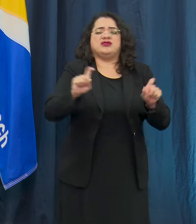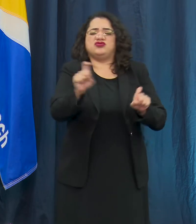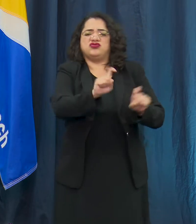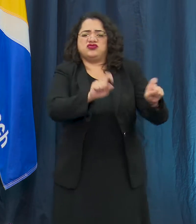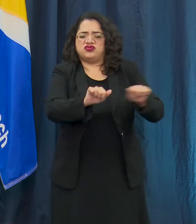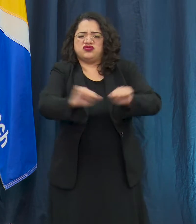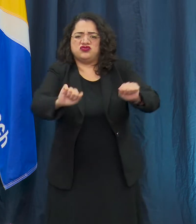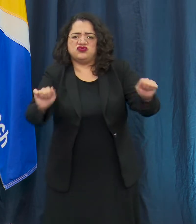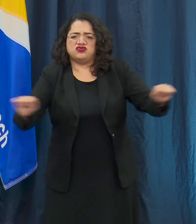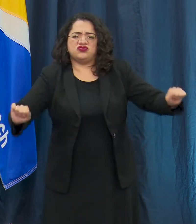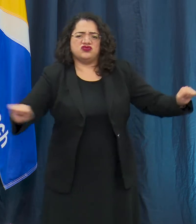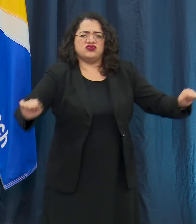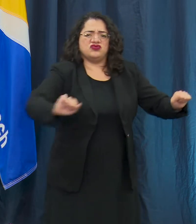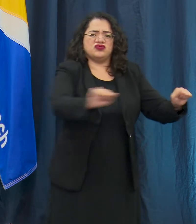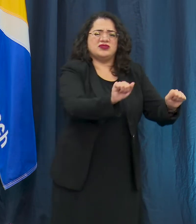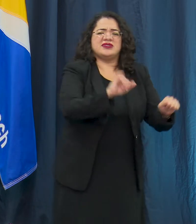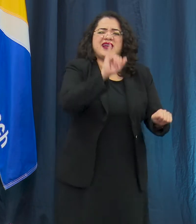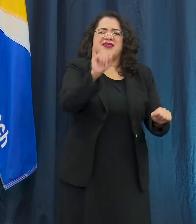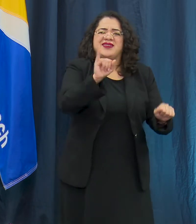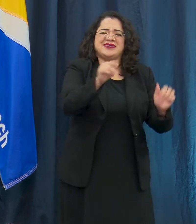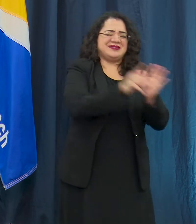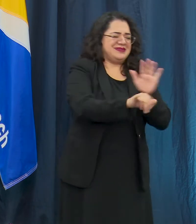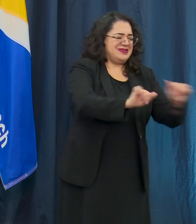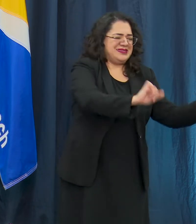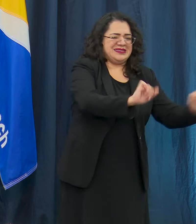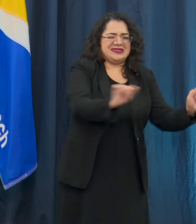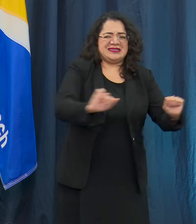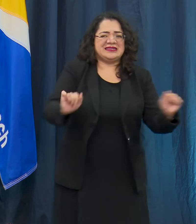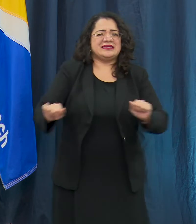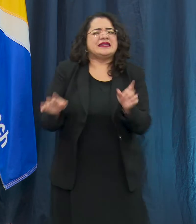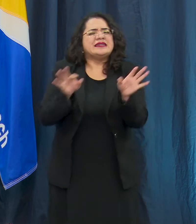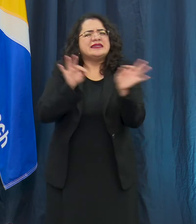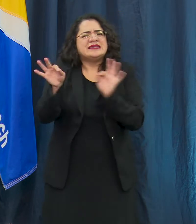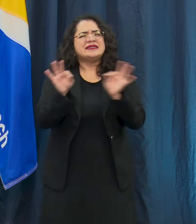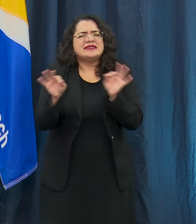those protocols, detailed rules, and detailed advice on how to reopen